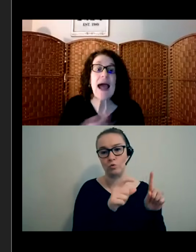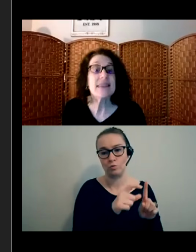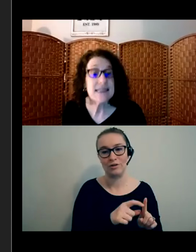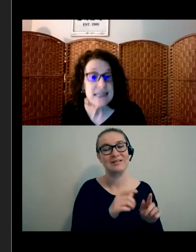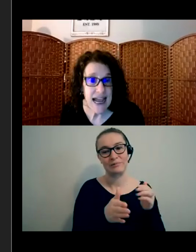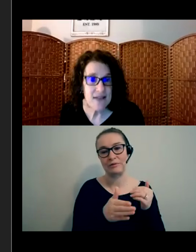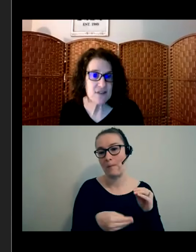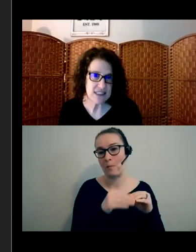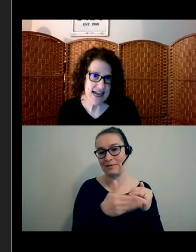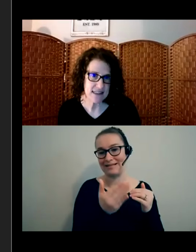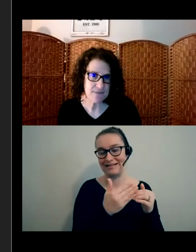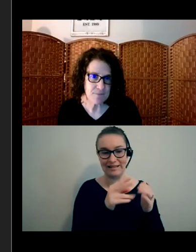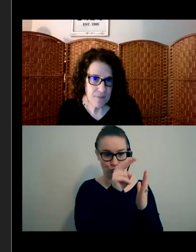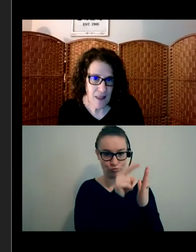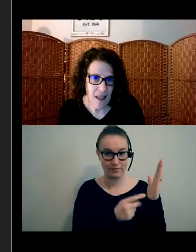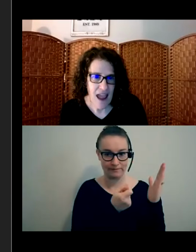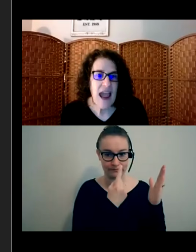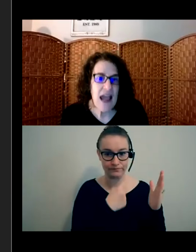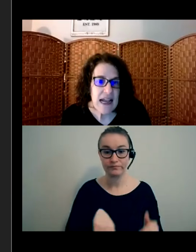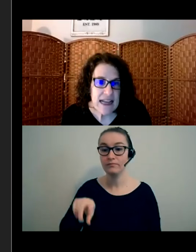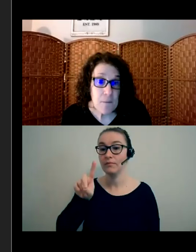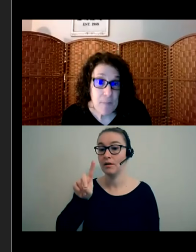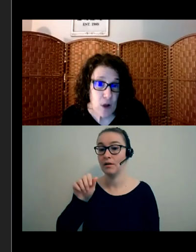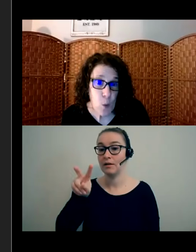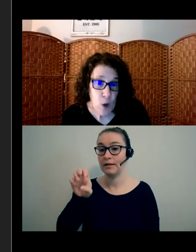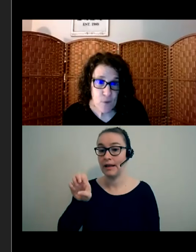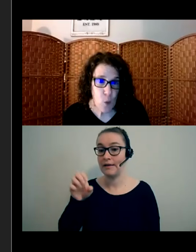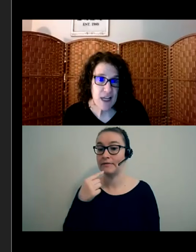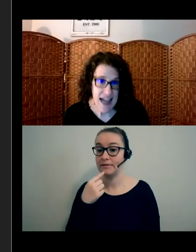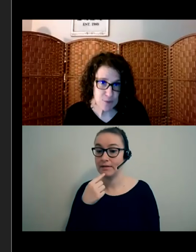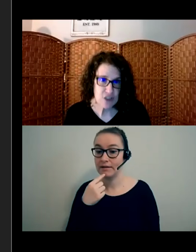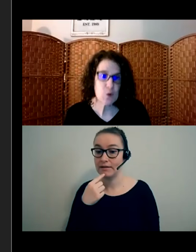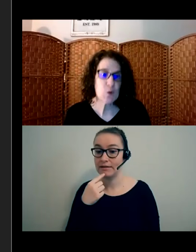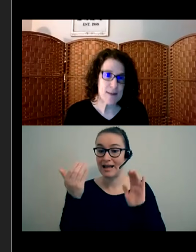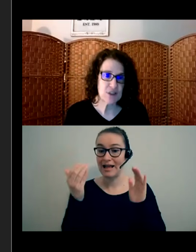And then Dave says, "comparing word-for-word captions to captions